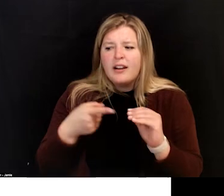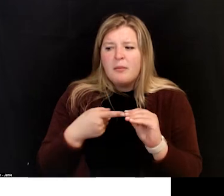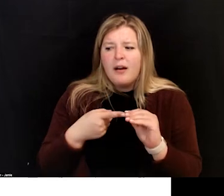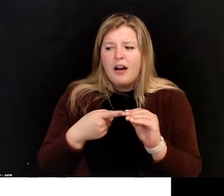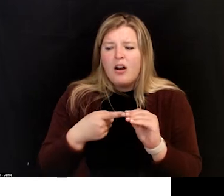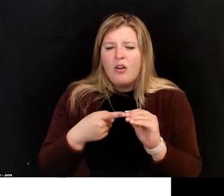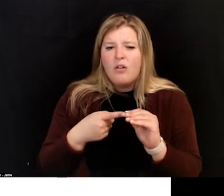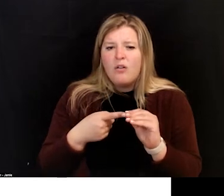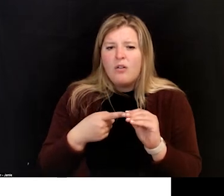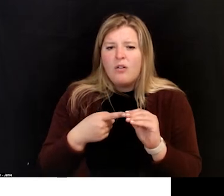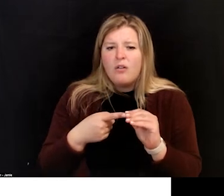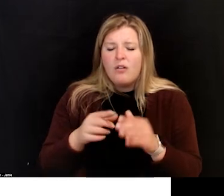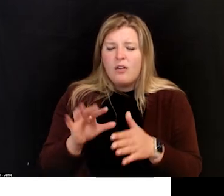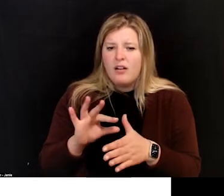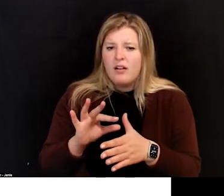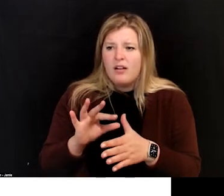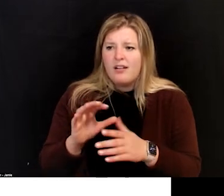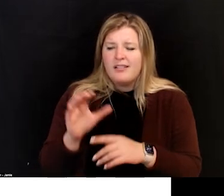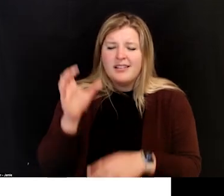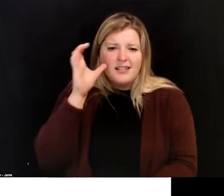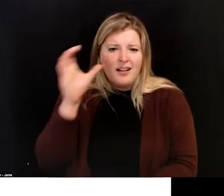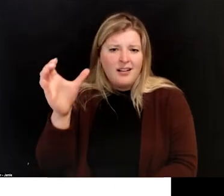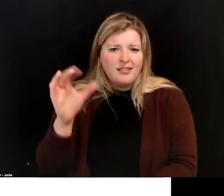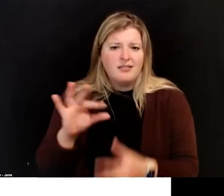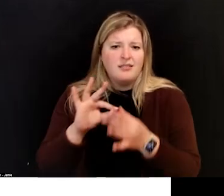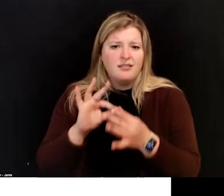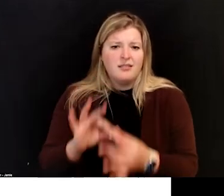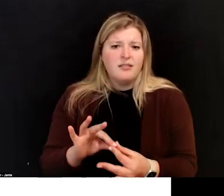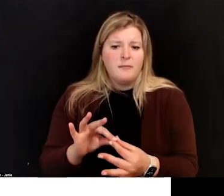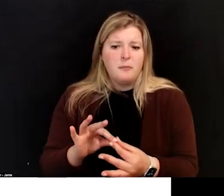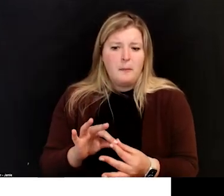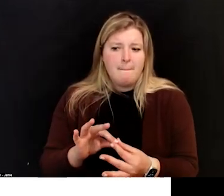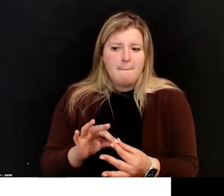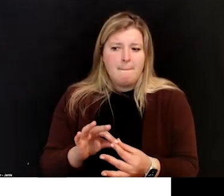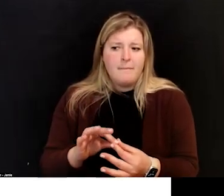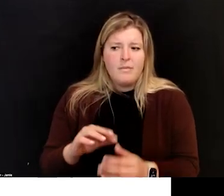you're thinking about for the 3 series?